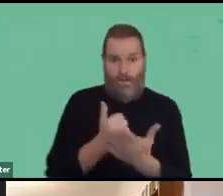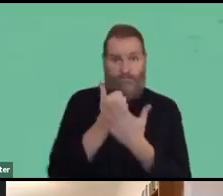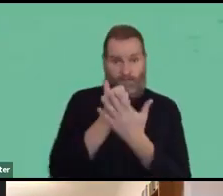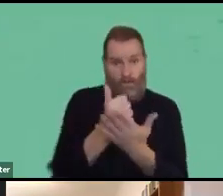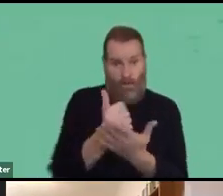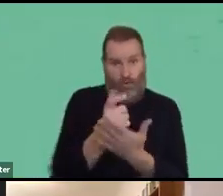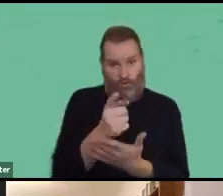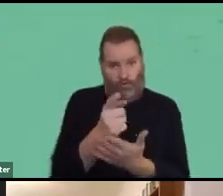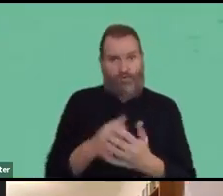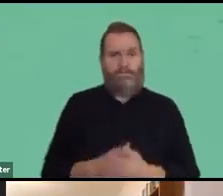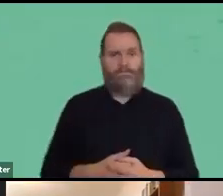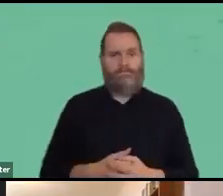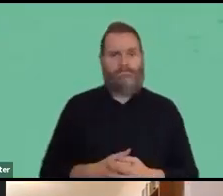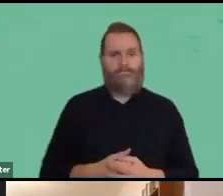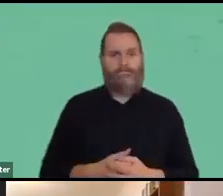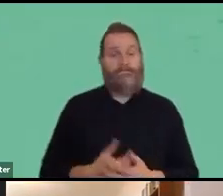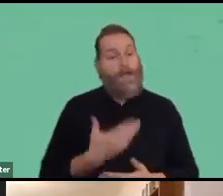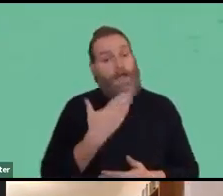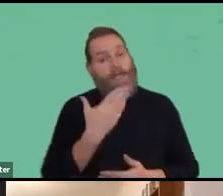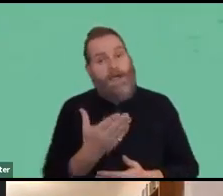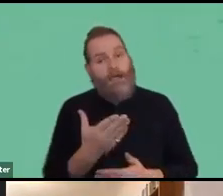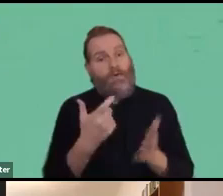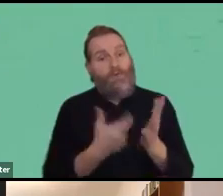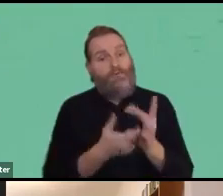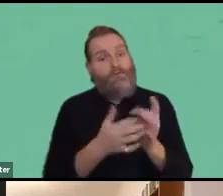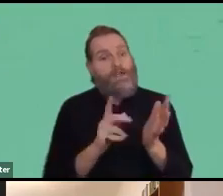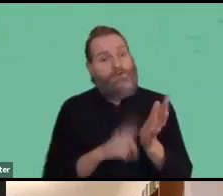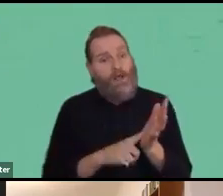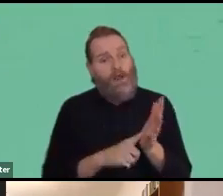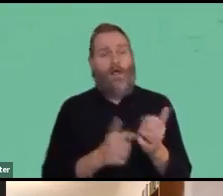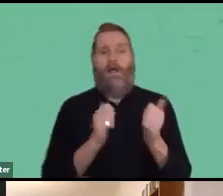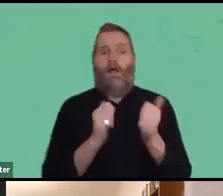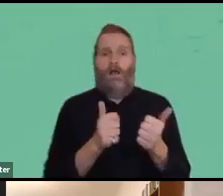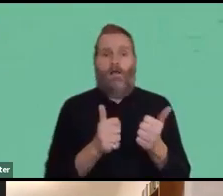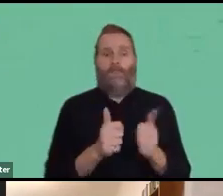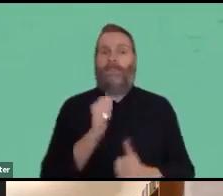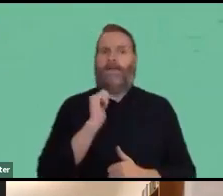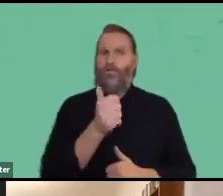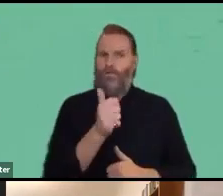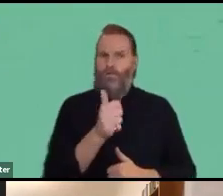Okay thanks so much Rachel that's fantastic and it's obviously really good to know because uh we